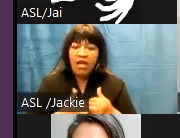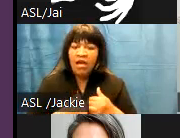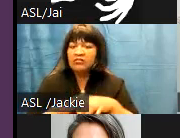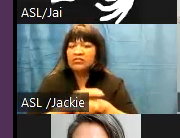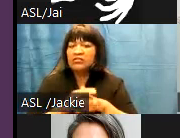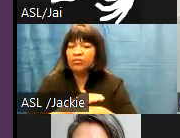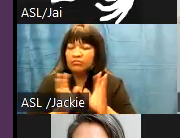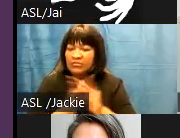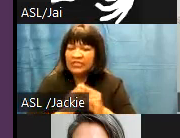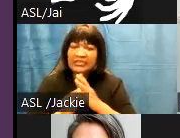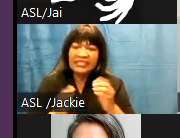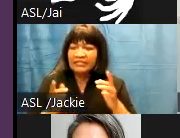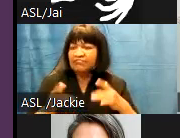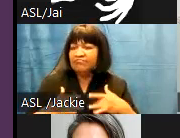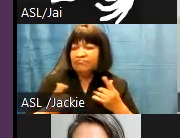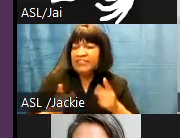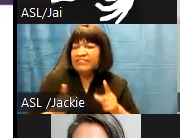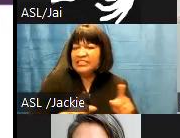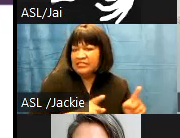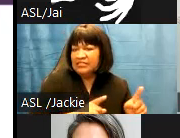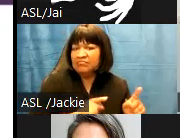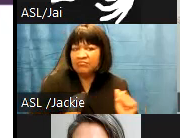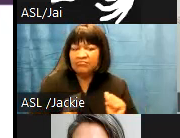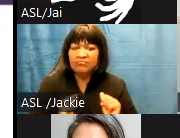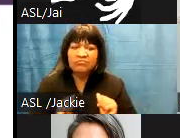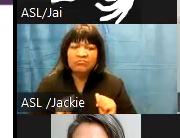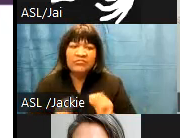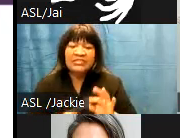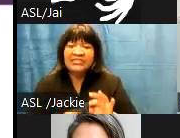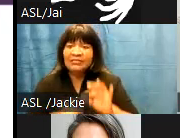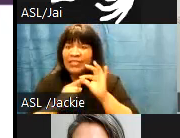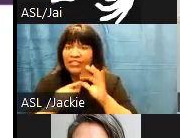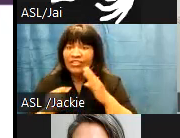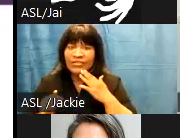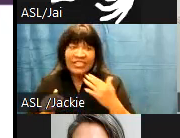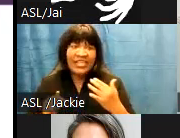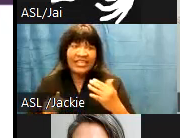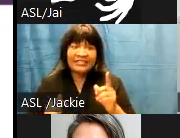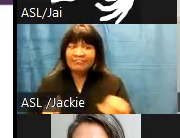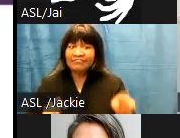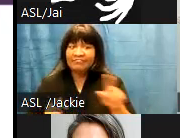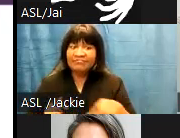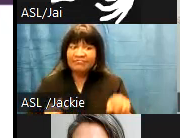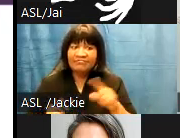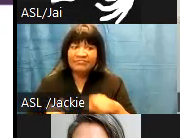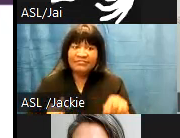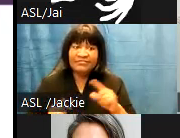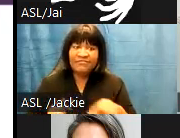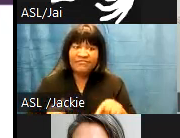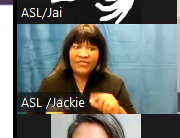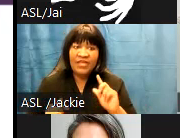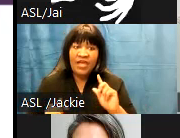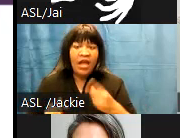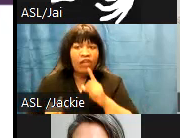A special thanks. So I just really need to call out